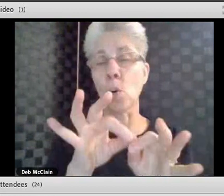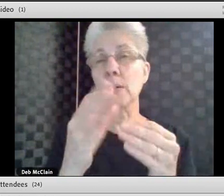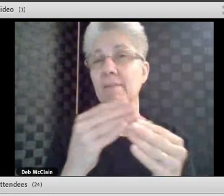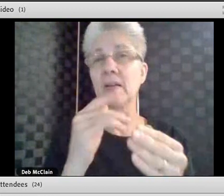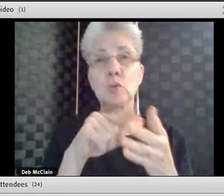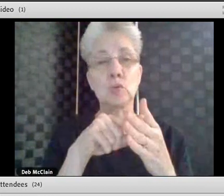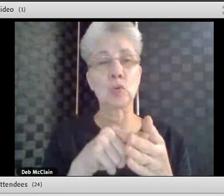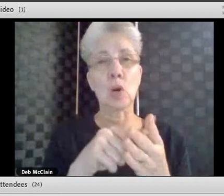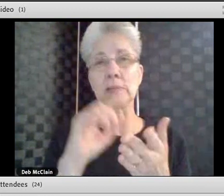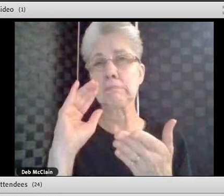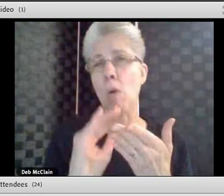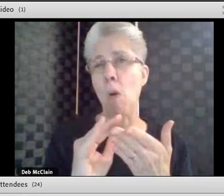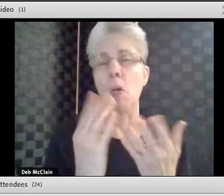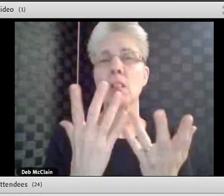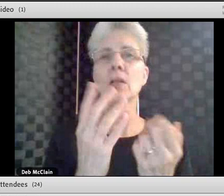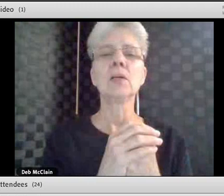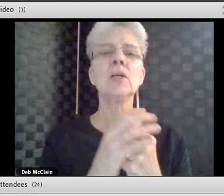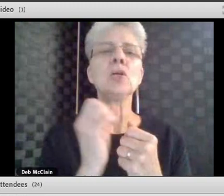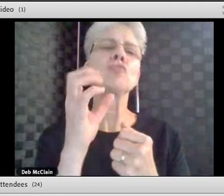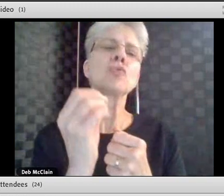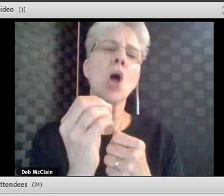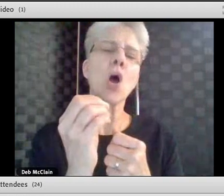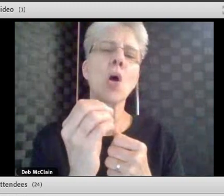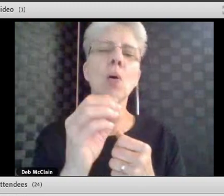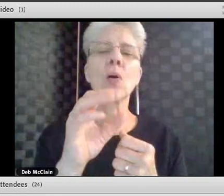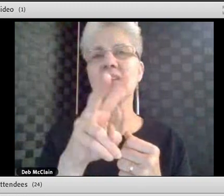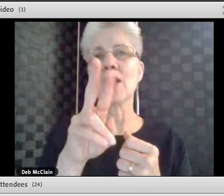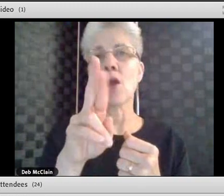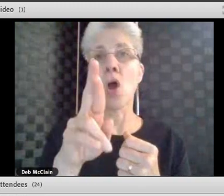see why it's important even if you start small.